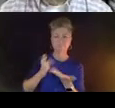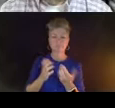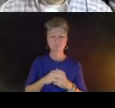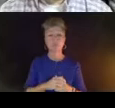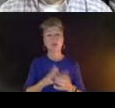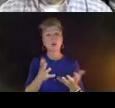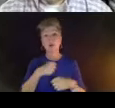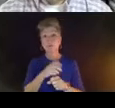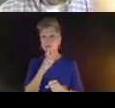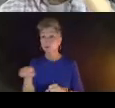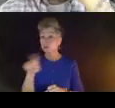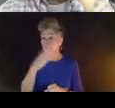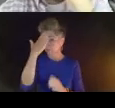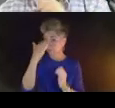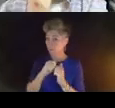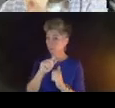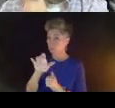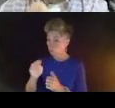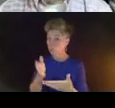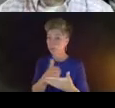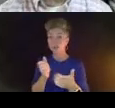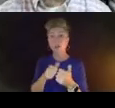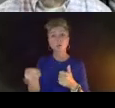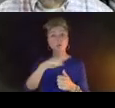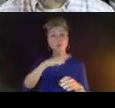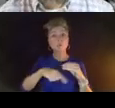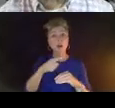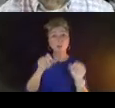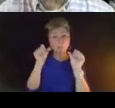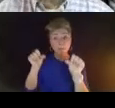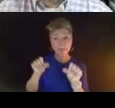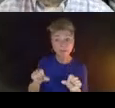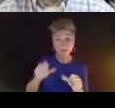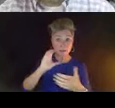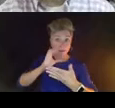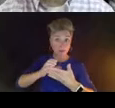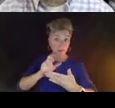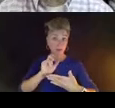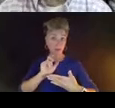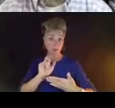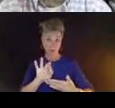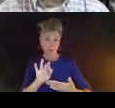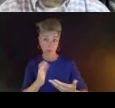so I shared with you about how to pin somebody's image if you'd like to do that. Many of you have already found the chat,